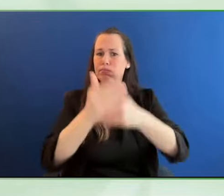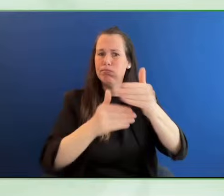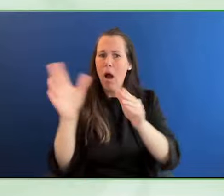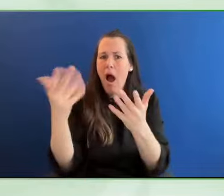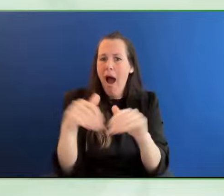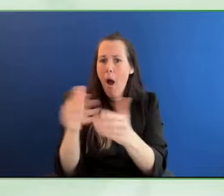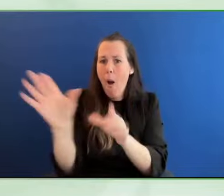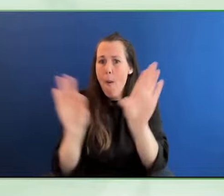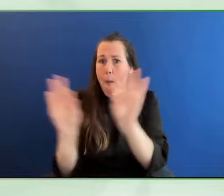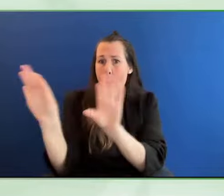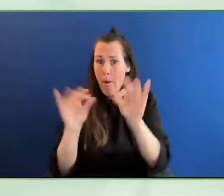What feels normal?